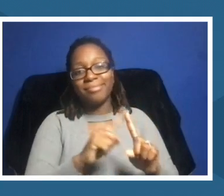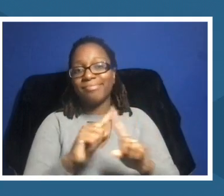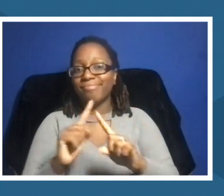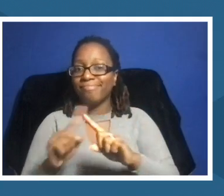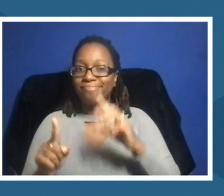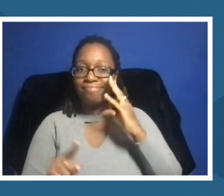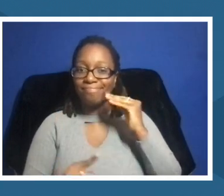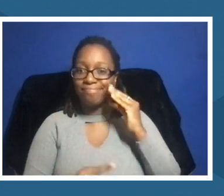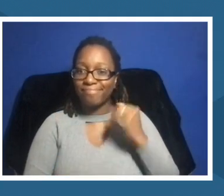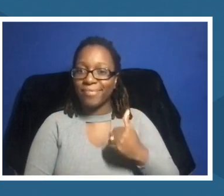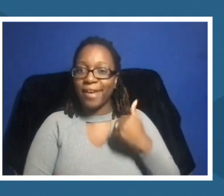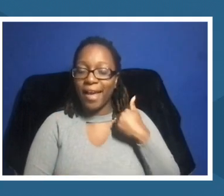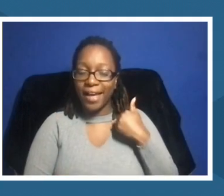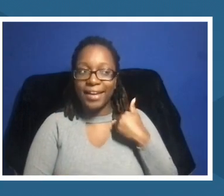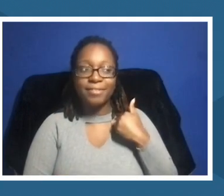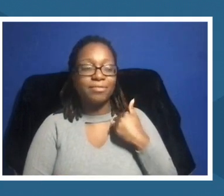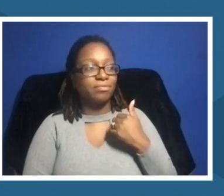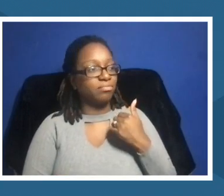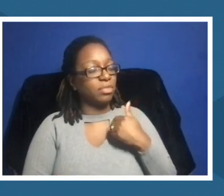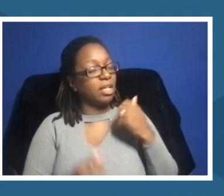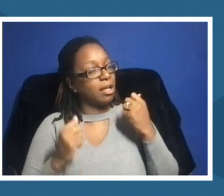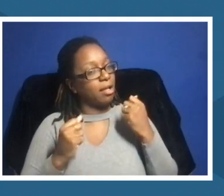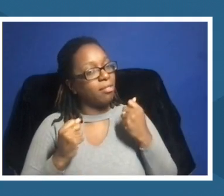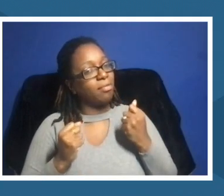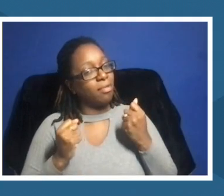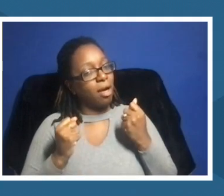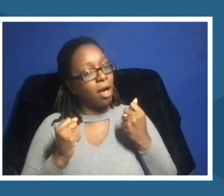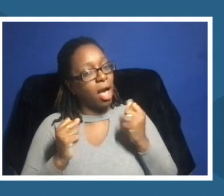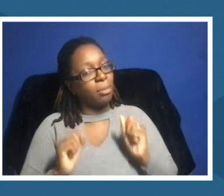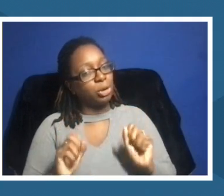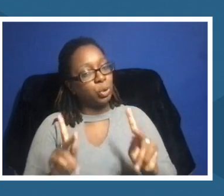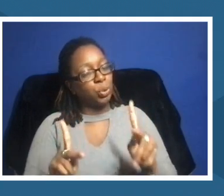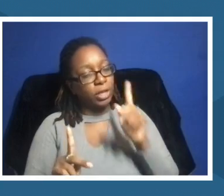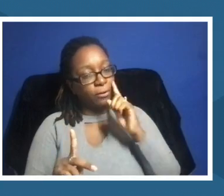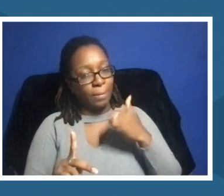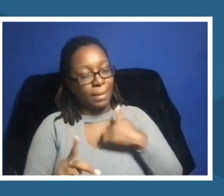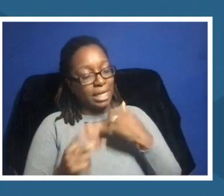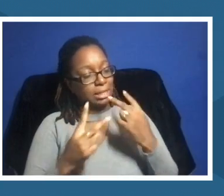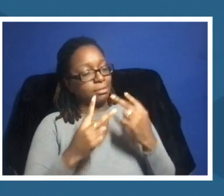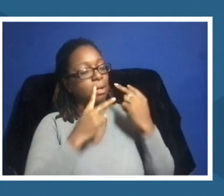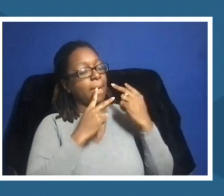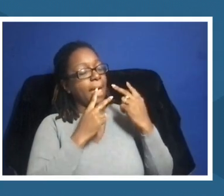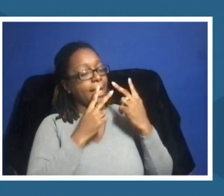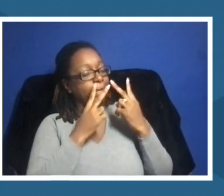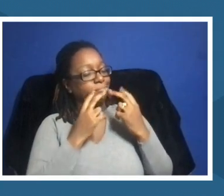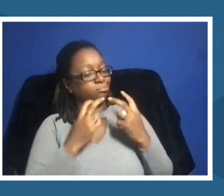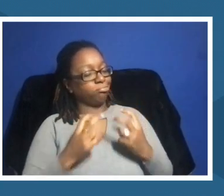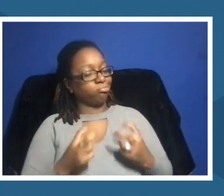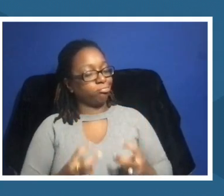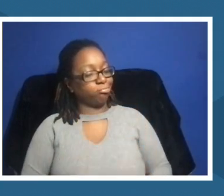lot of time to reflect on that even through our um our time together um i've